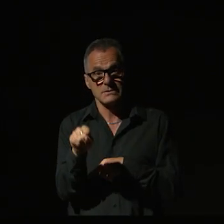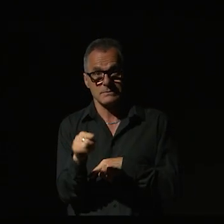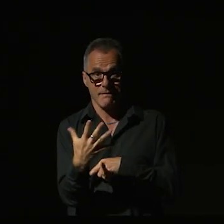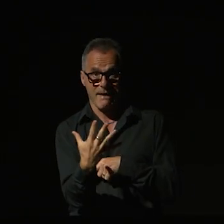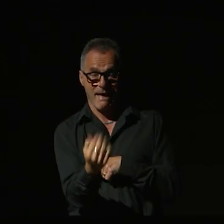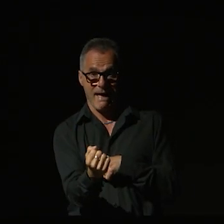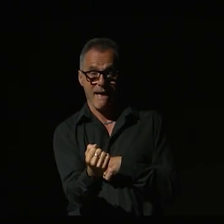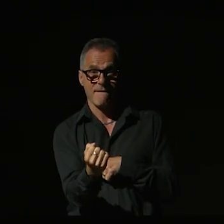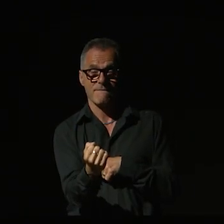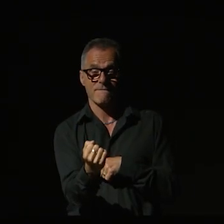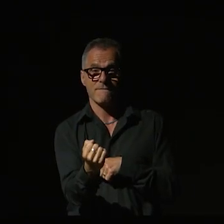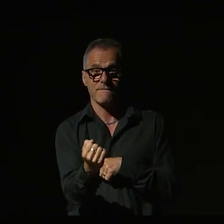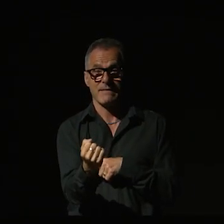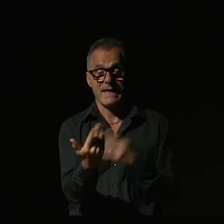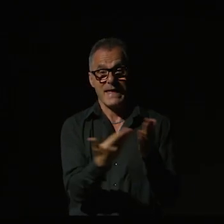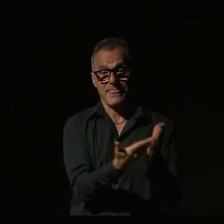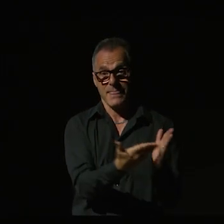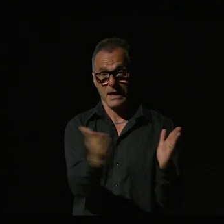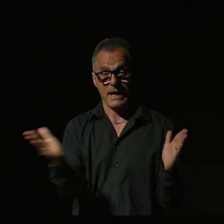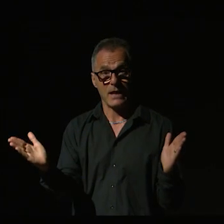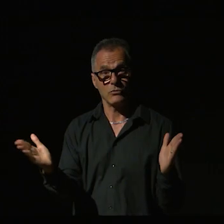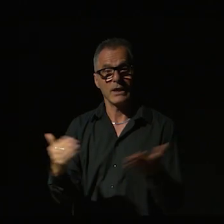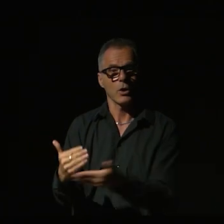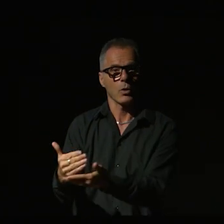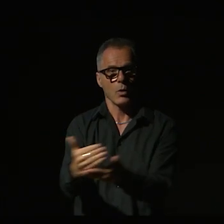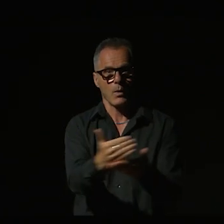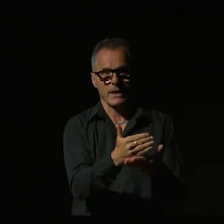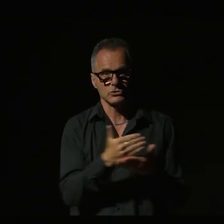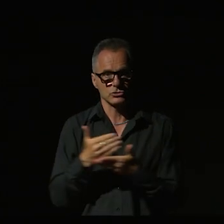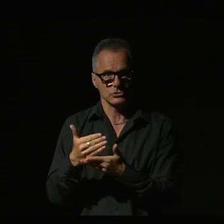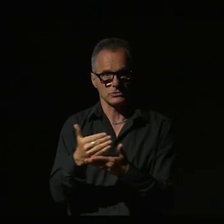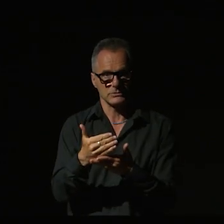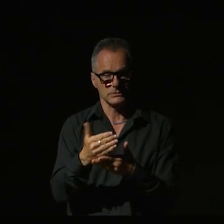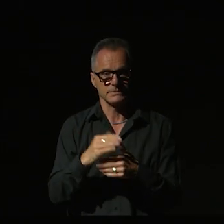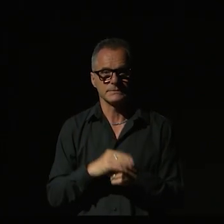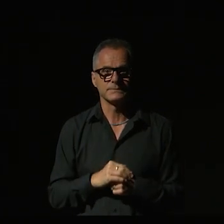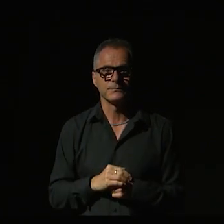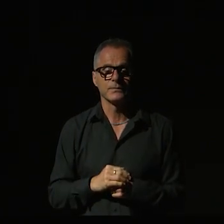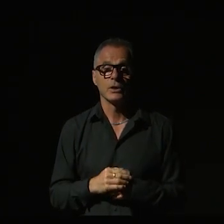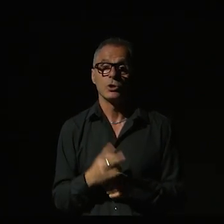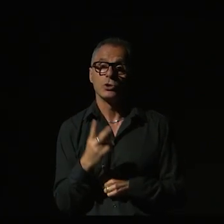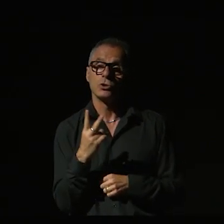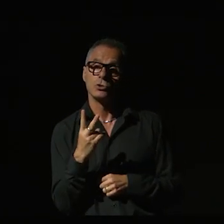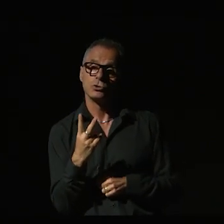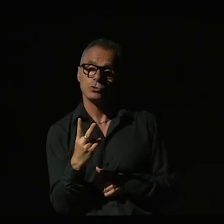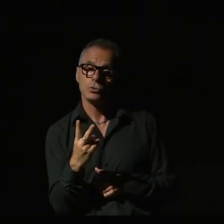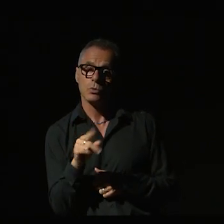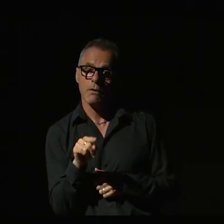again the Farnese Gallery Collection is kept. Two of them can be seen in the British Museum.